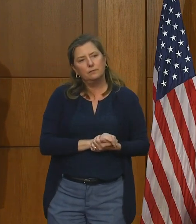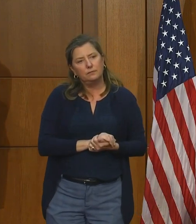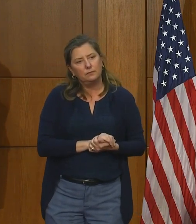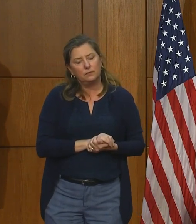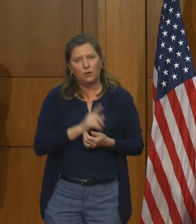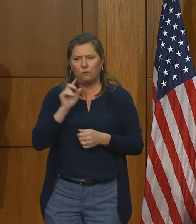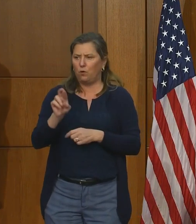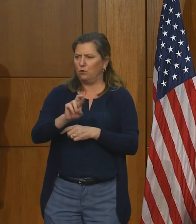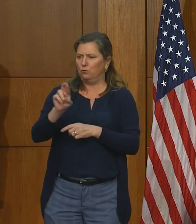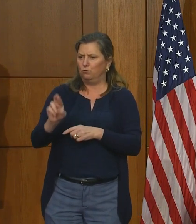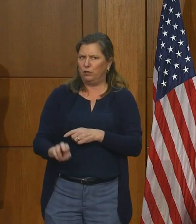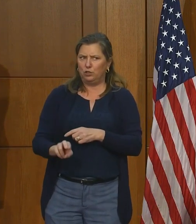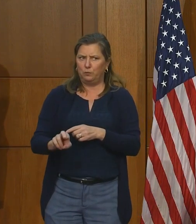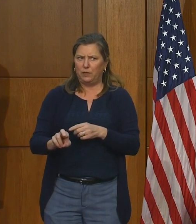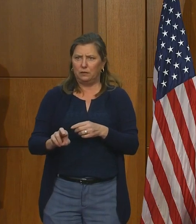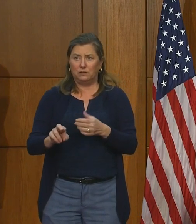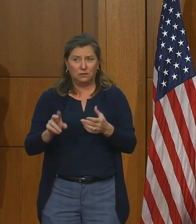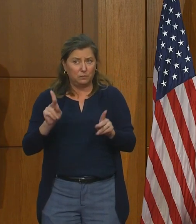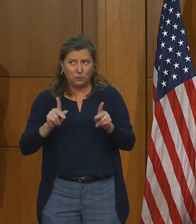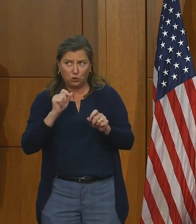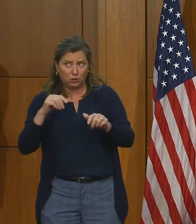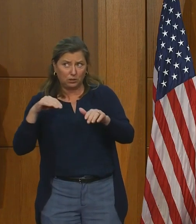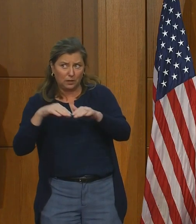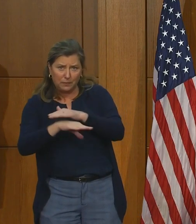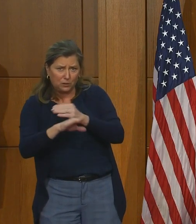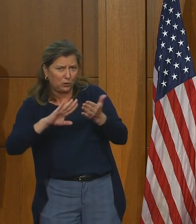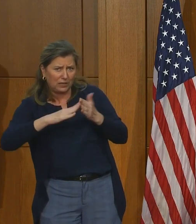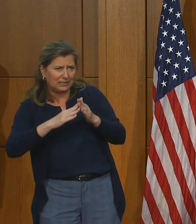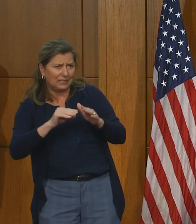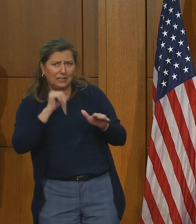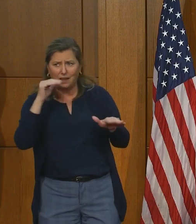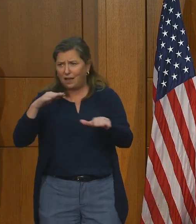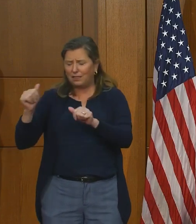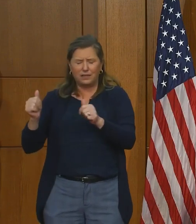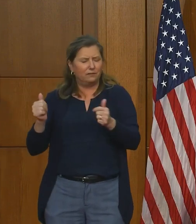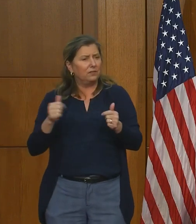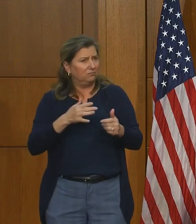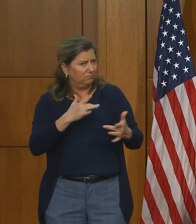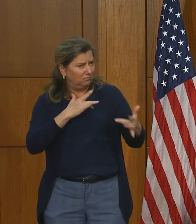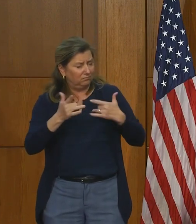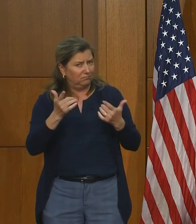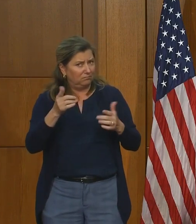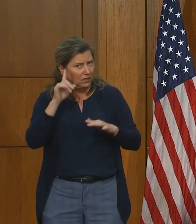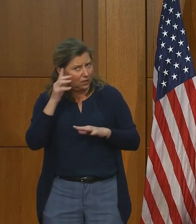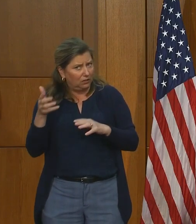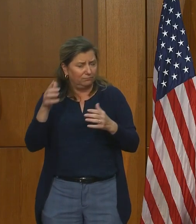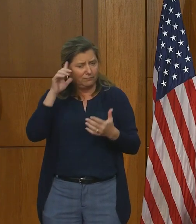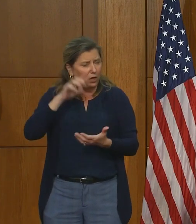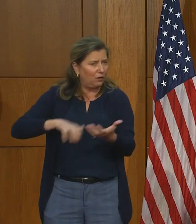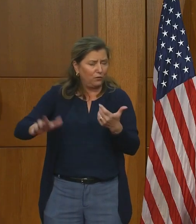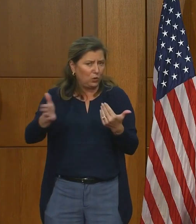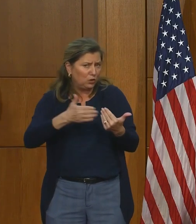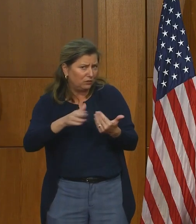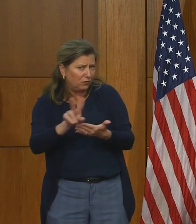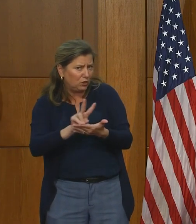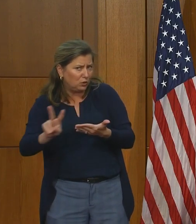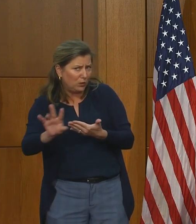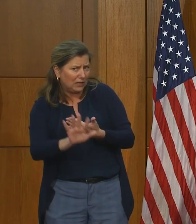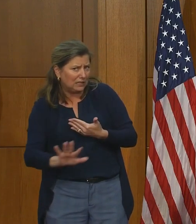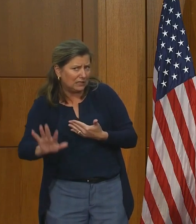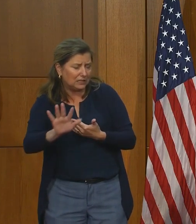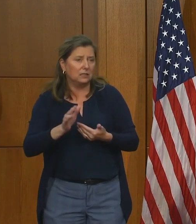STRONGER. NOT A LOT IN THE CITY